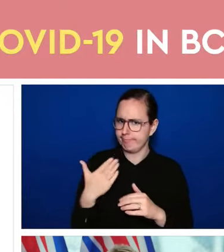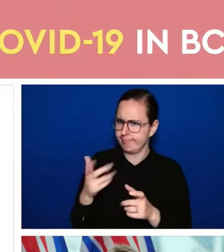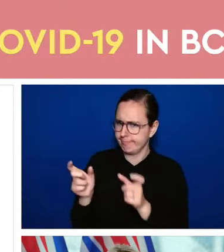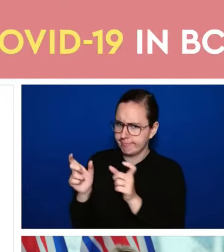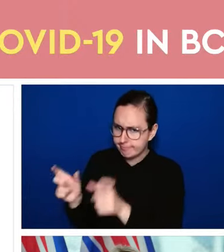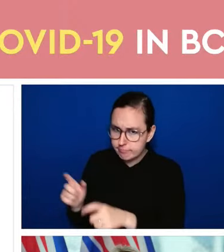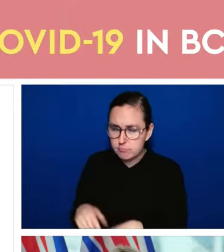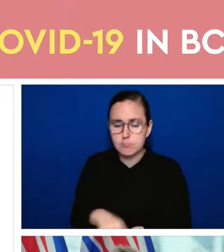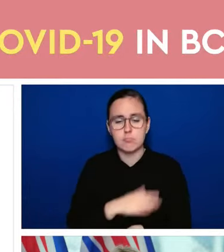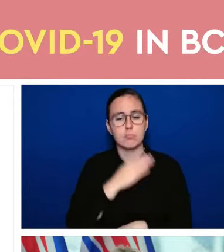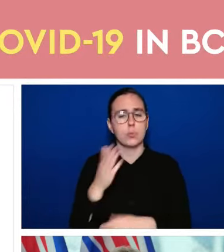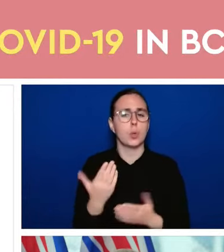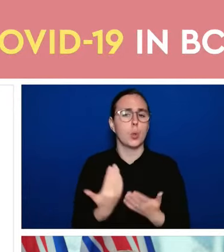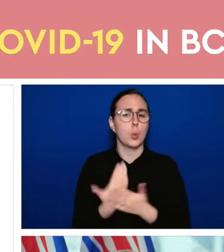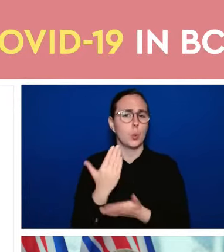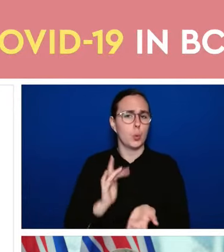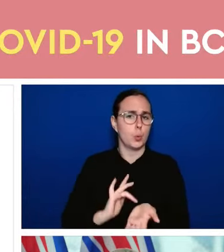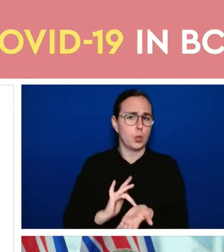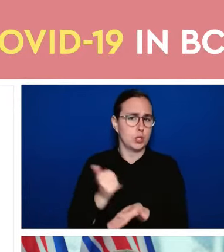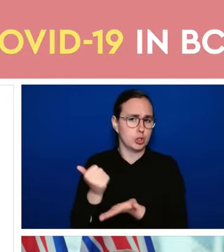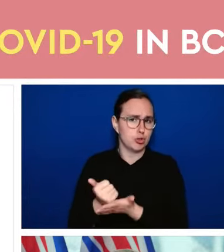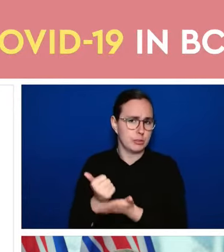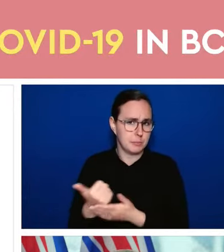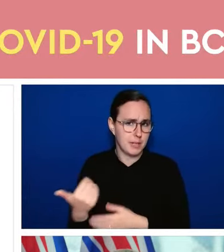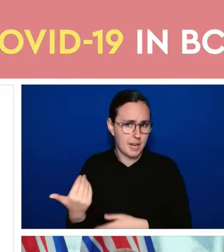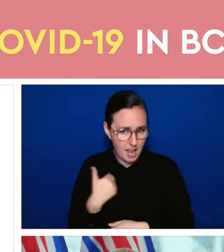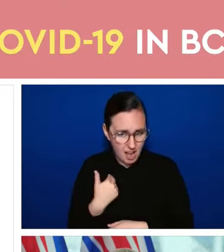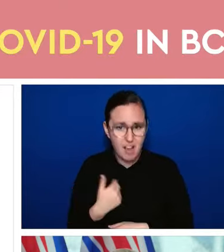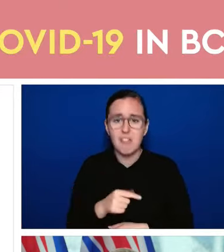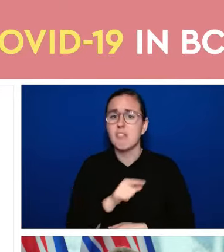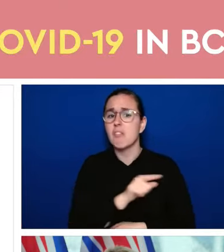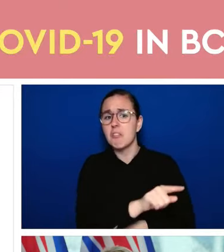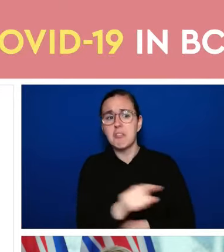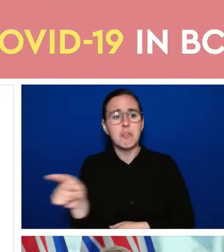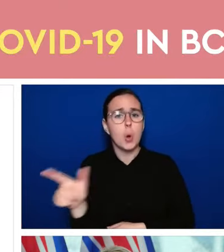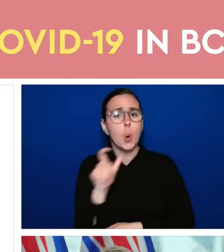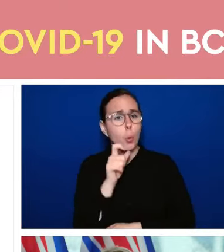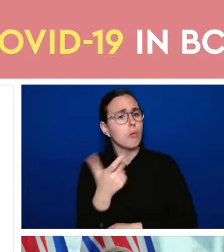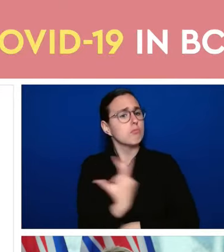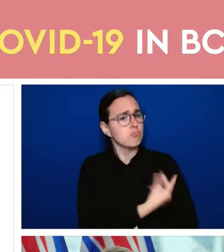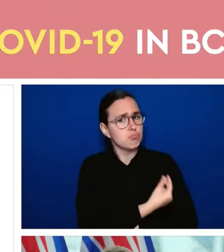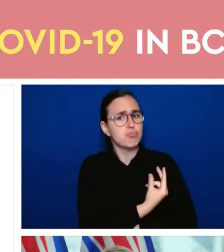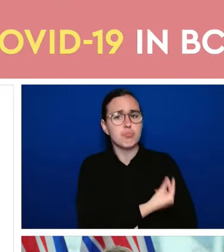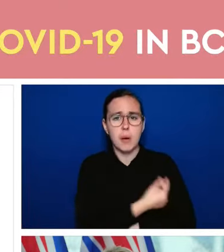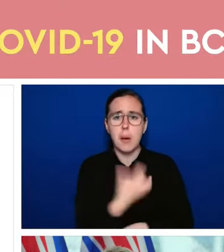posted. Cover no longer poses that seem risk of serious